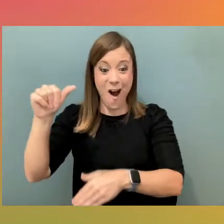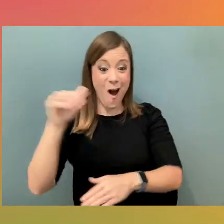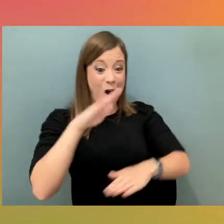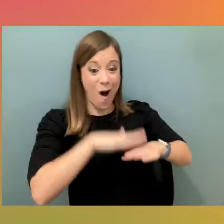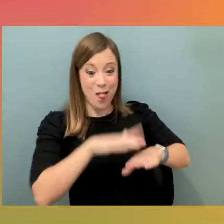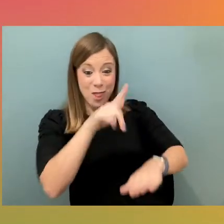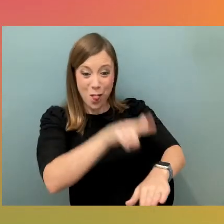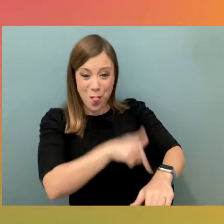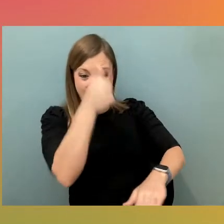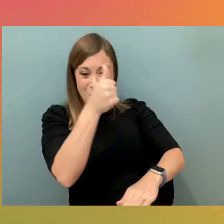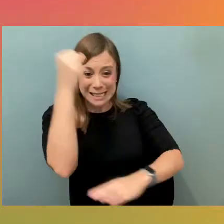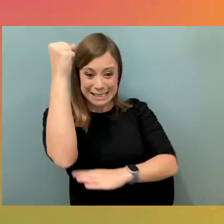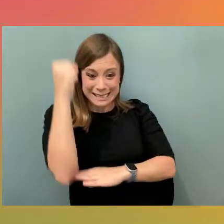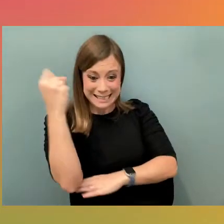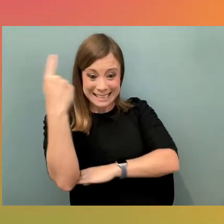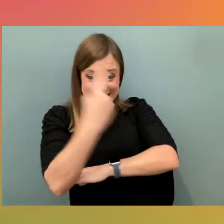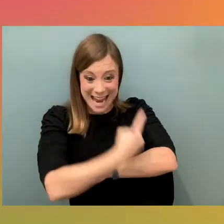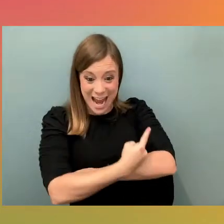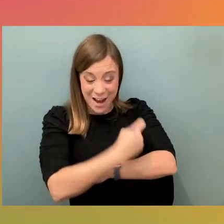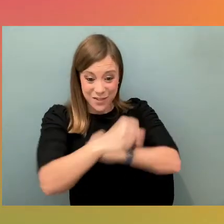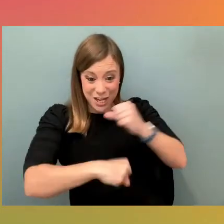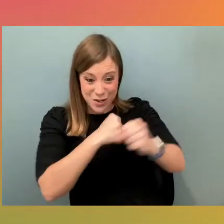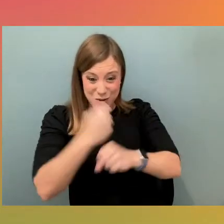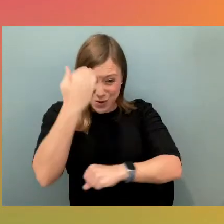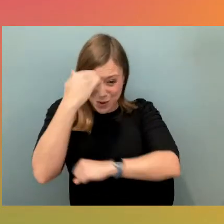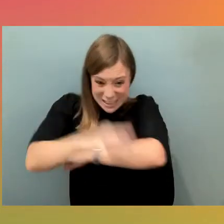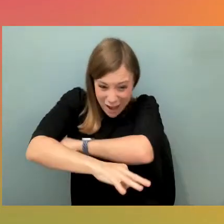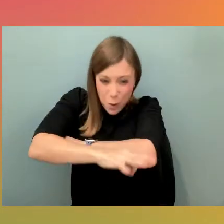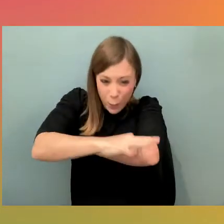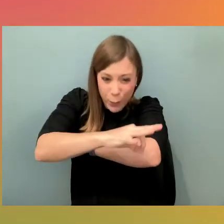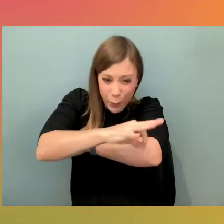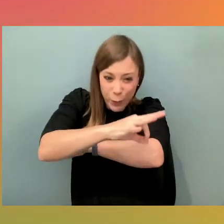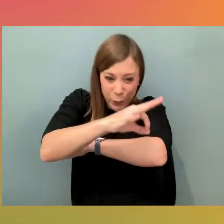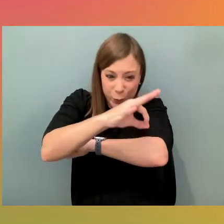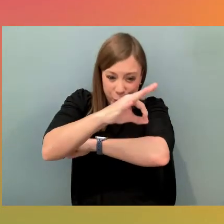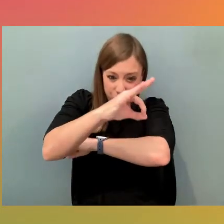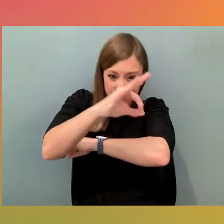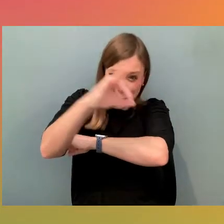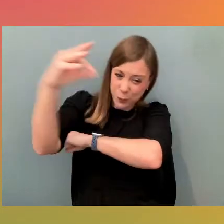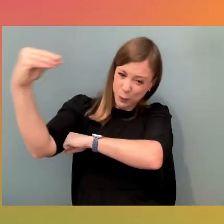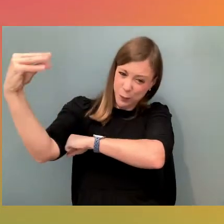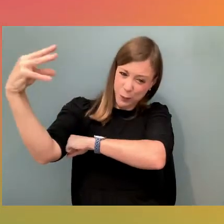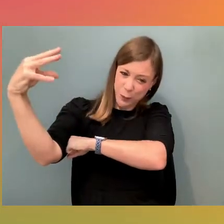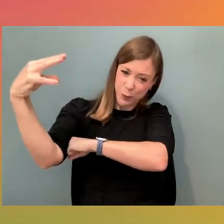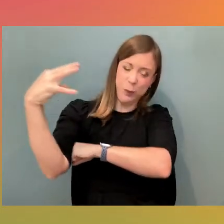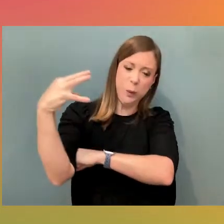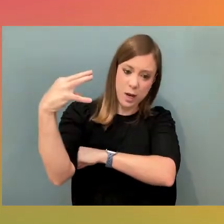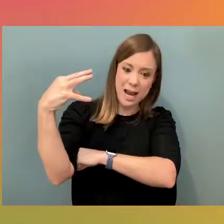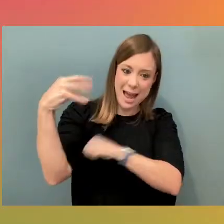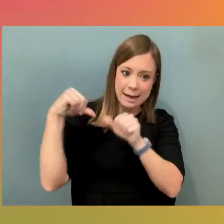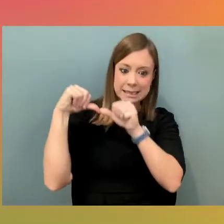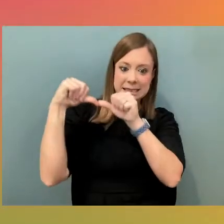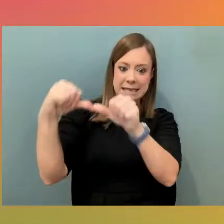PRACTICE YOGA, IN RELATIONSHIP TO THE LONGEST DAY OF THE YEAR,